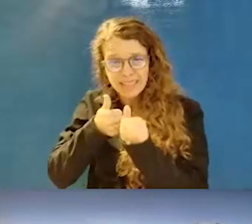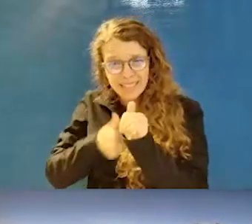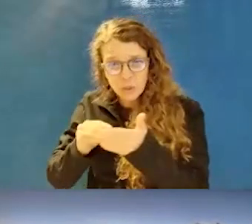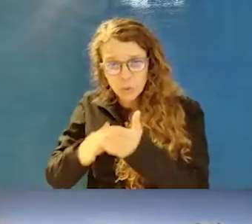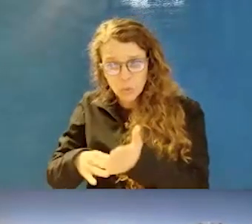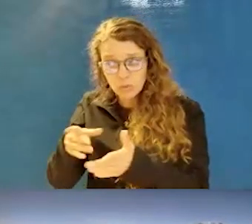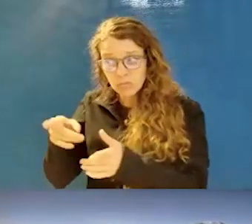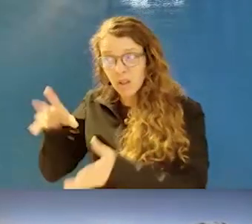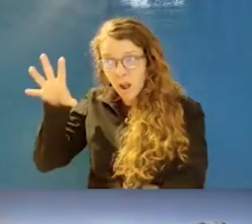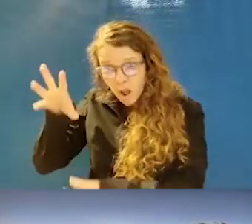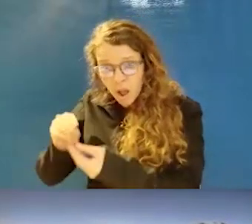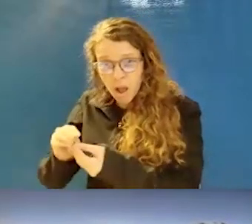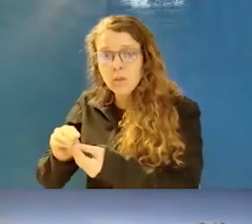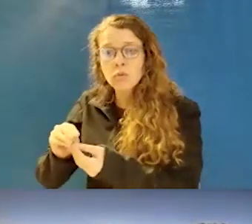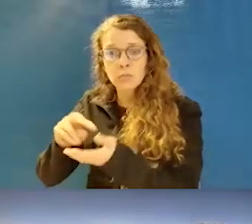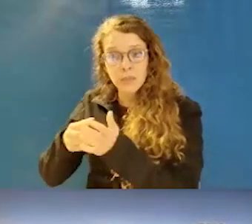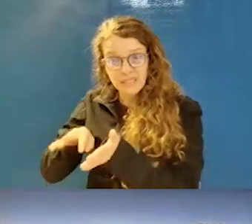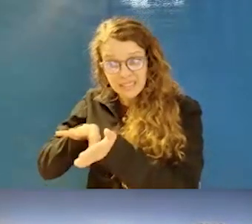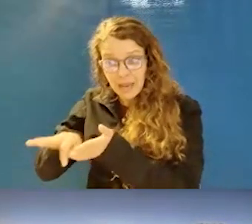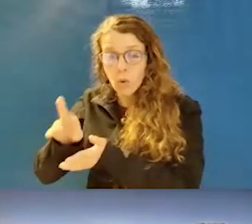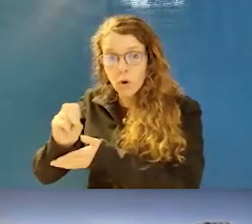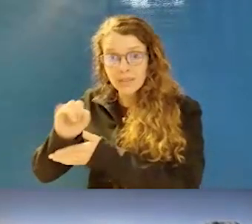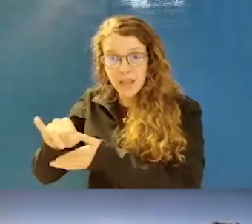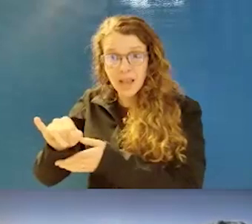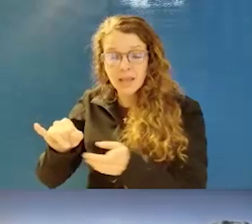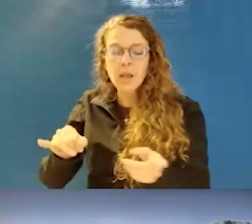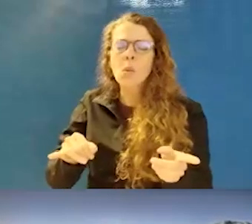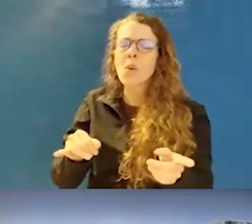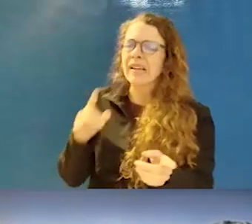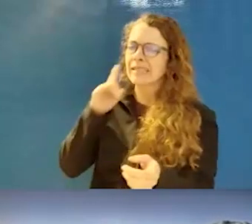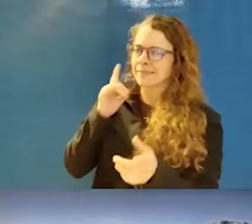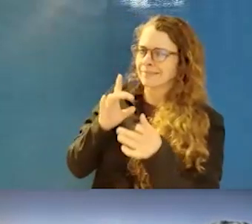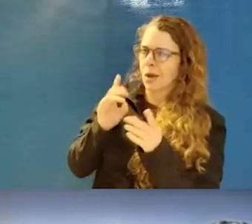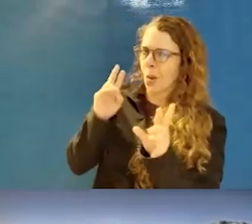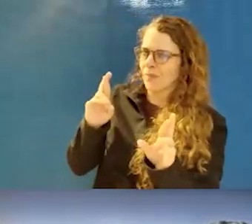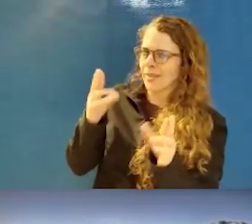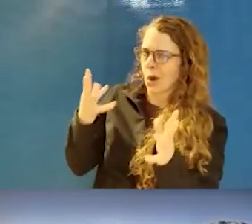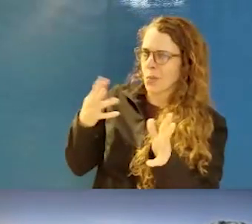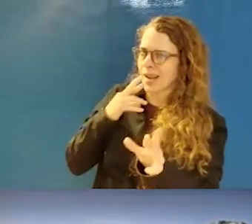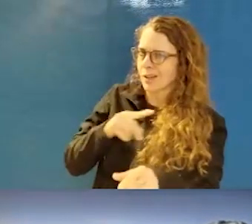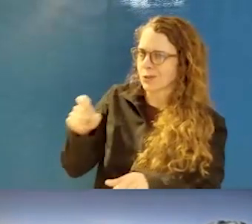to count as RSI? Yeah, so I think I already, I hopefully answered that one. Yeah okay.